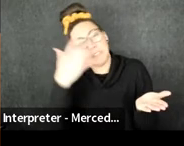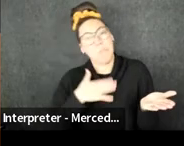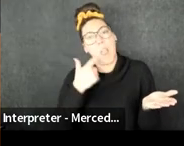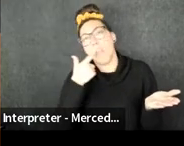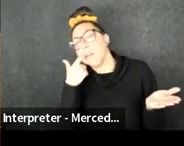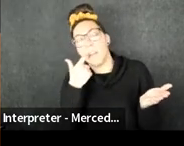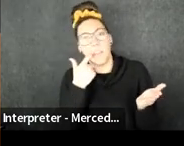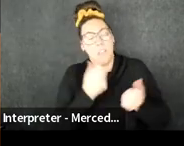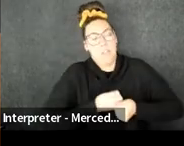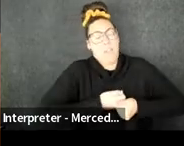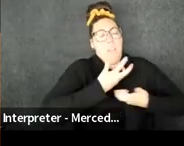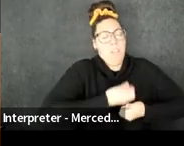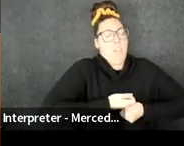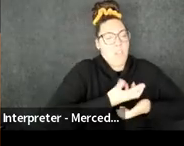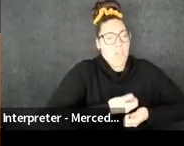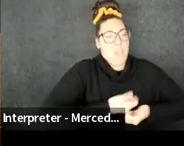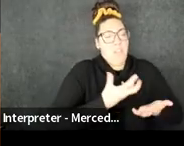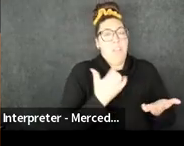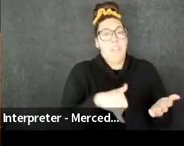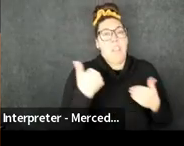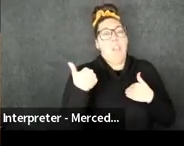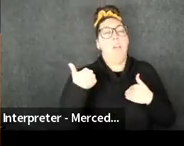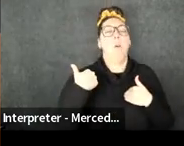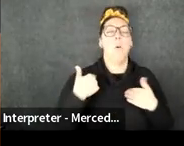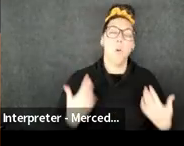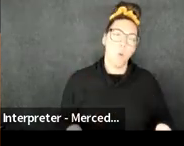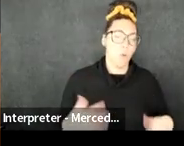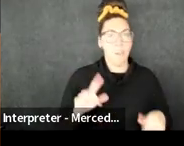But honestly, I didn't happen just the first time she she recommended me.